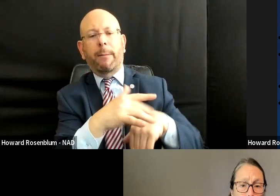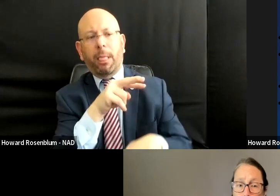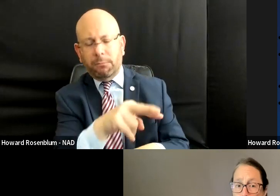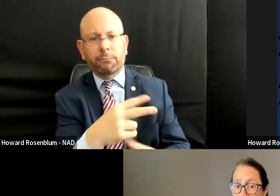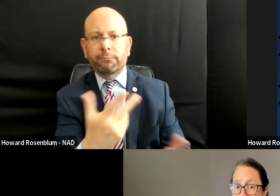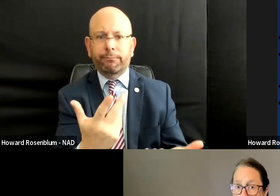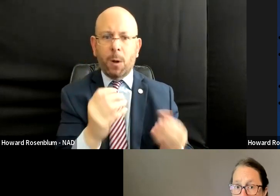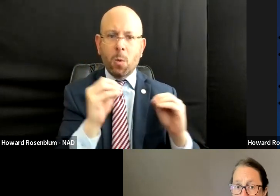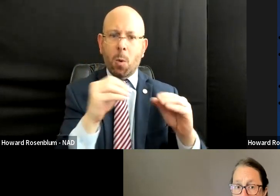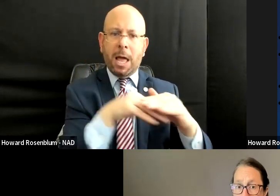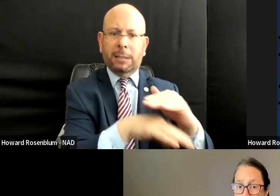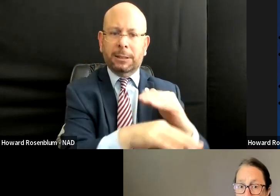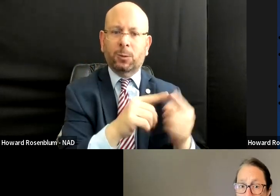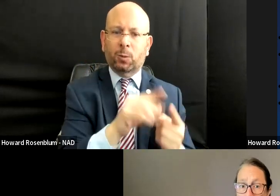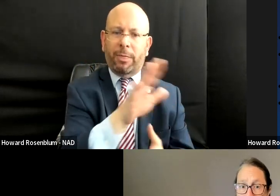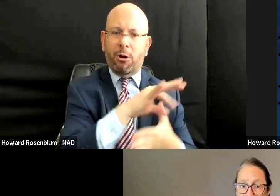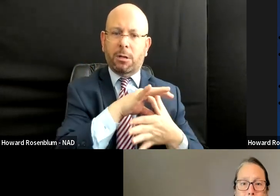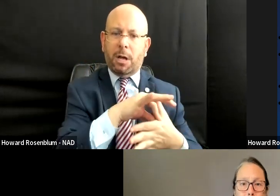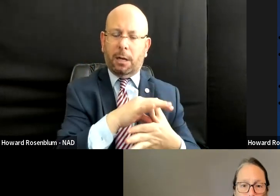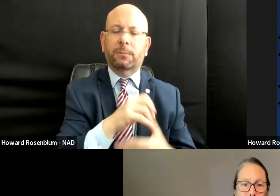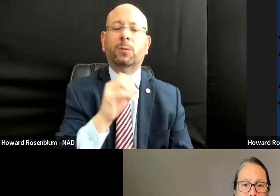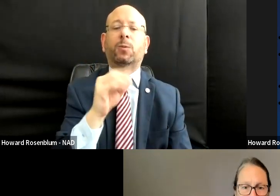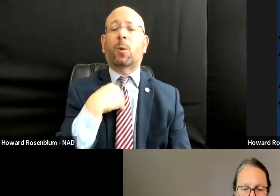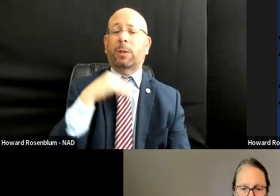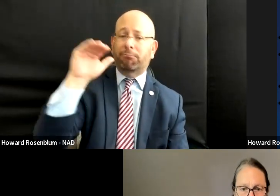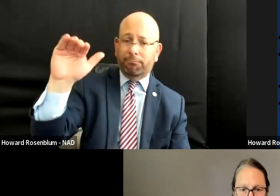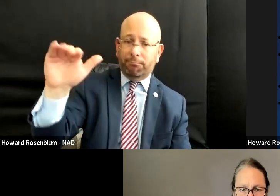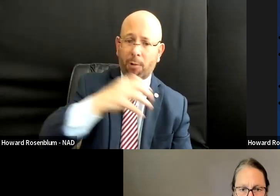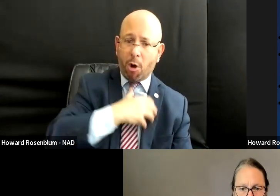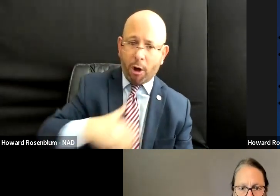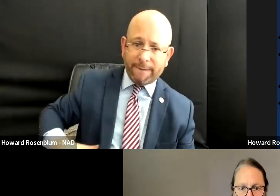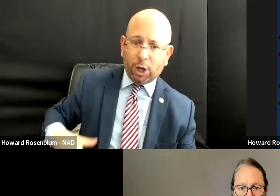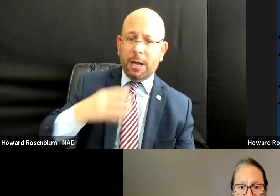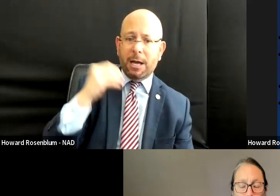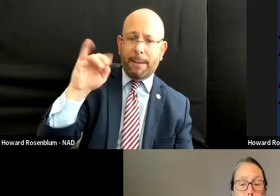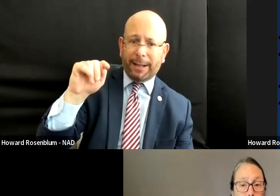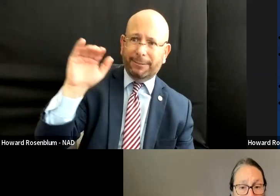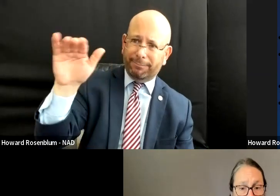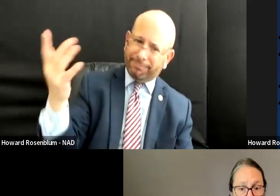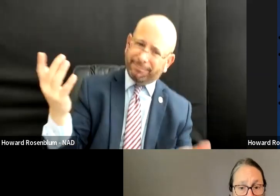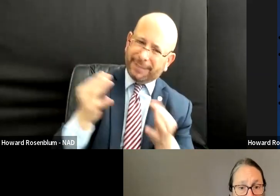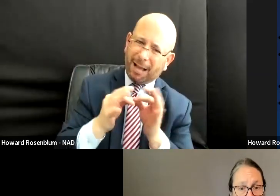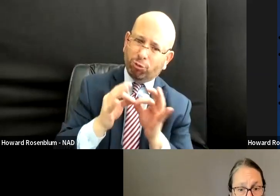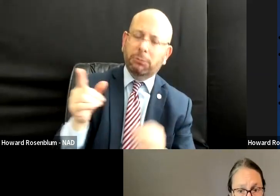MIT because they did not provide captioning captioning on any of their online videos which means